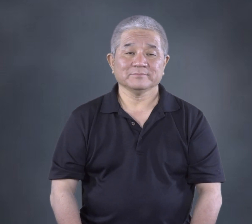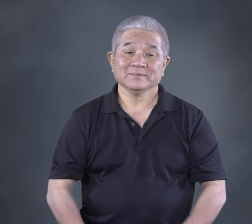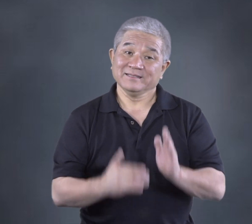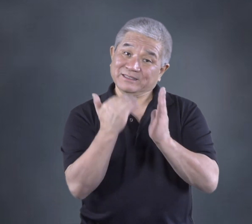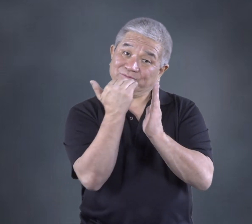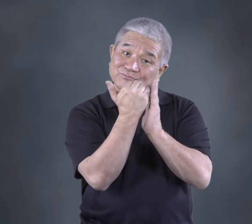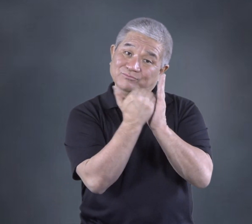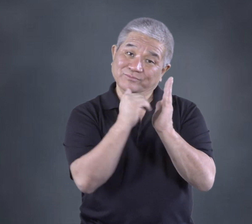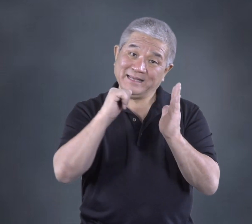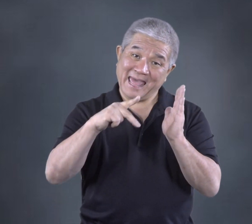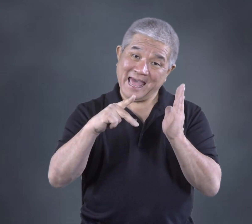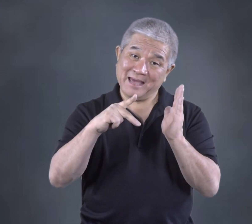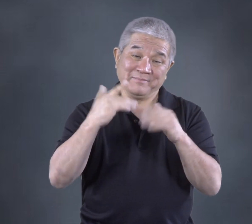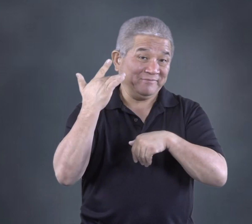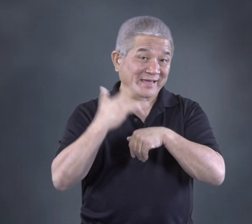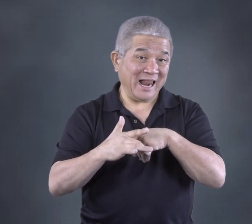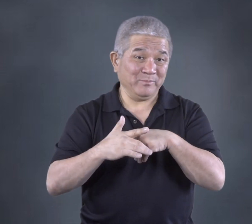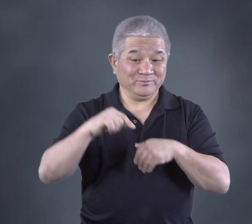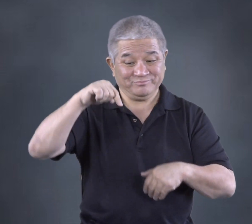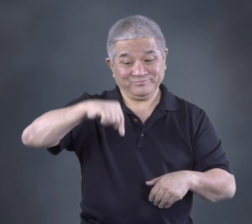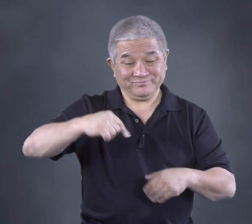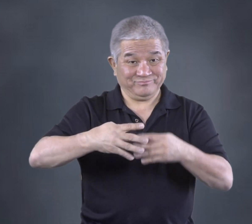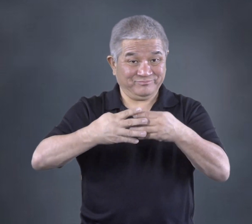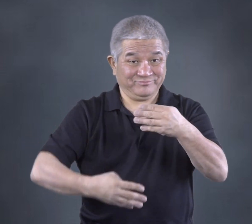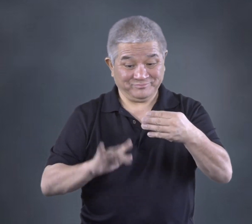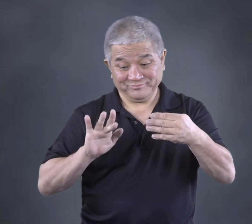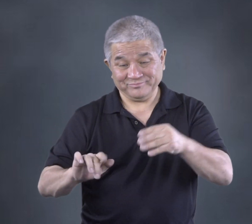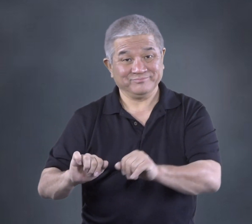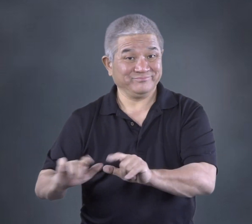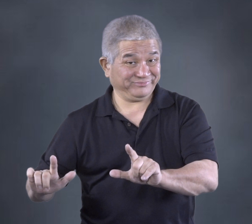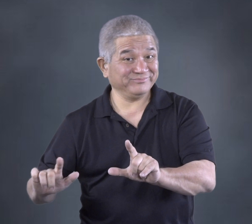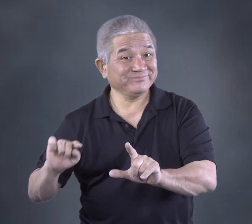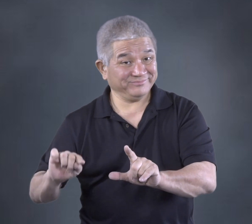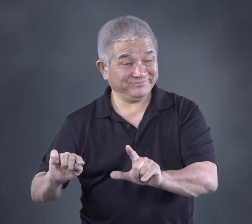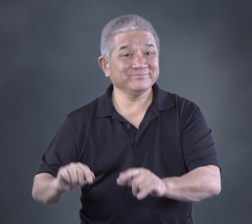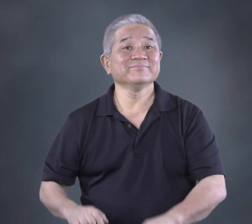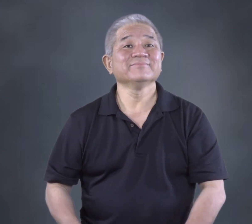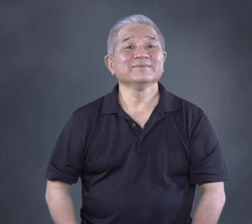A list of apps is available at the end of this document.